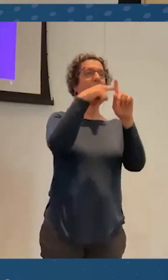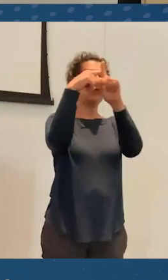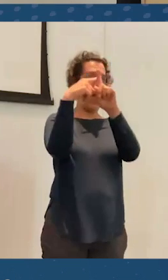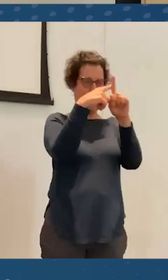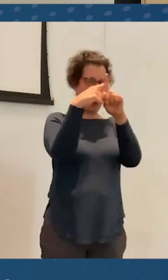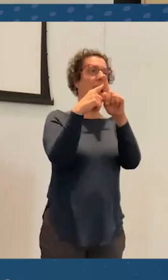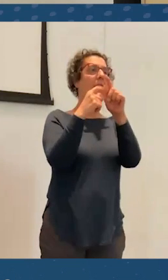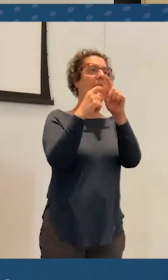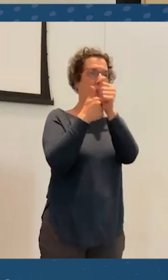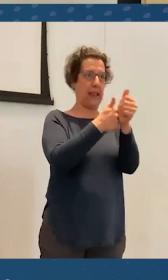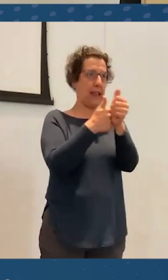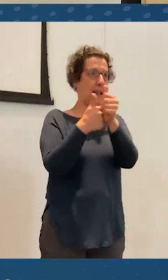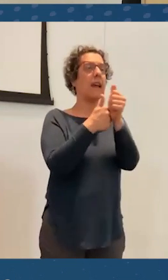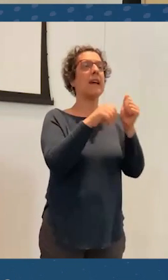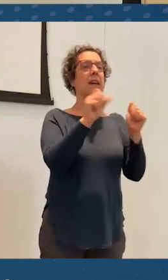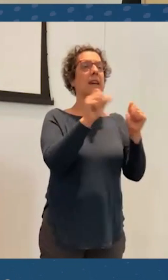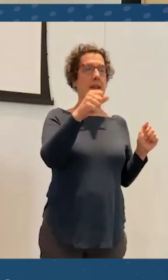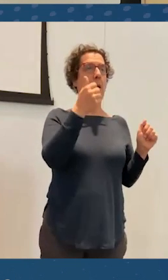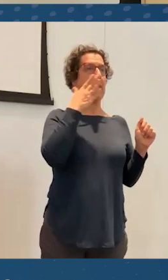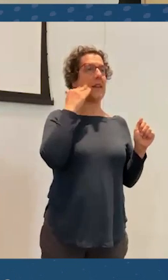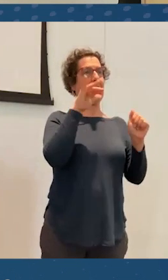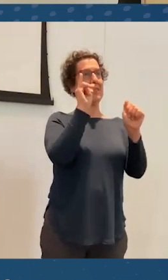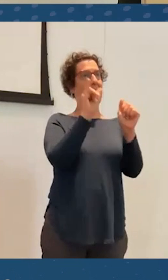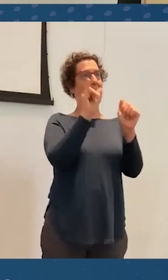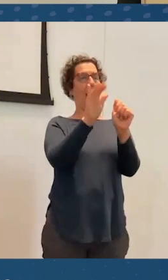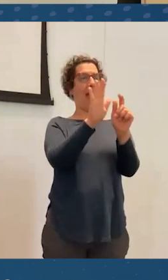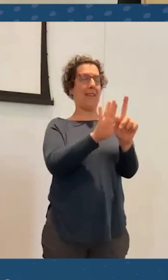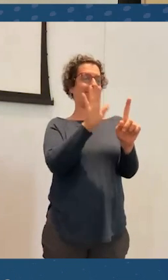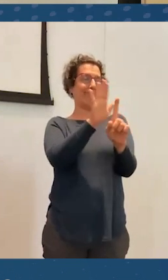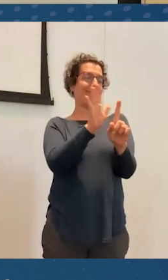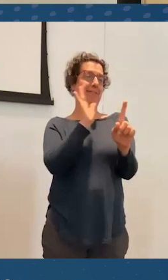because that is the nature of our experiences.